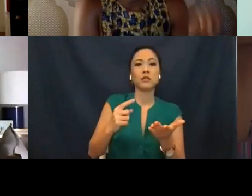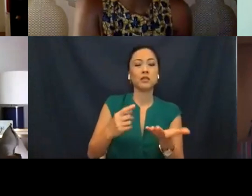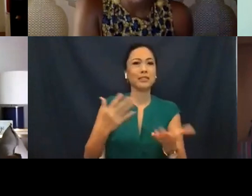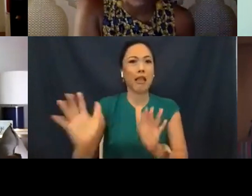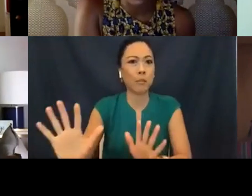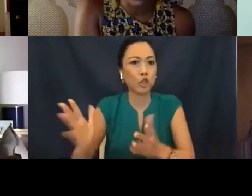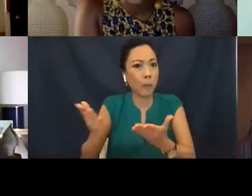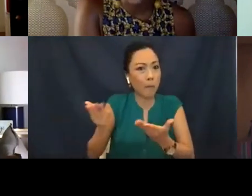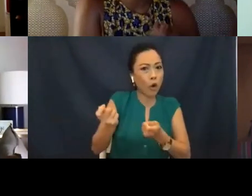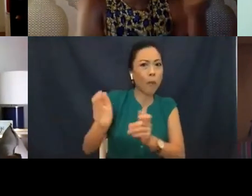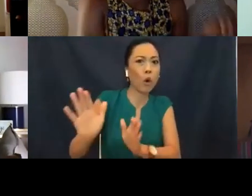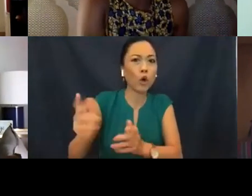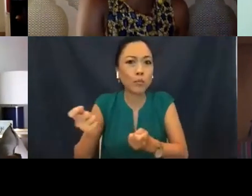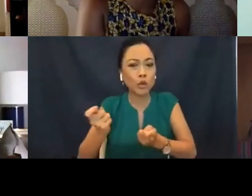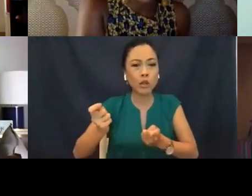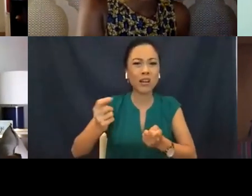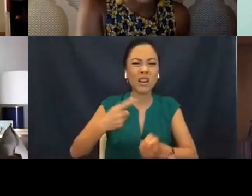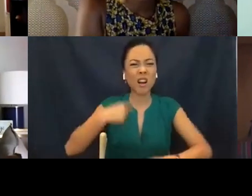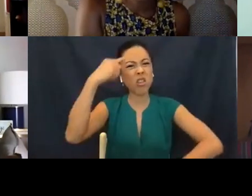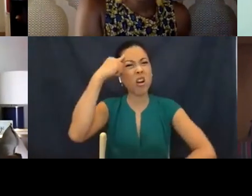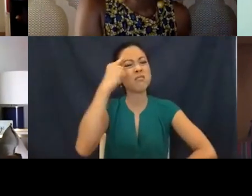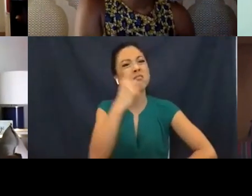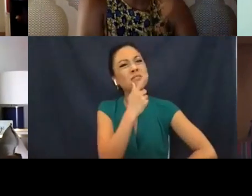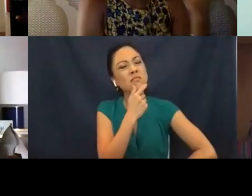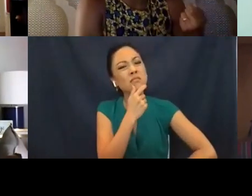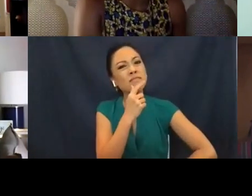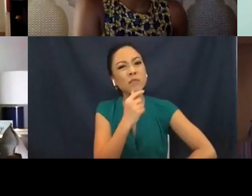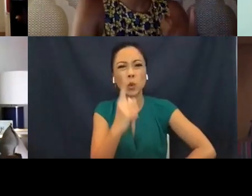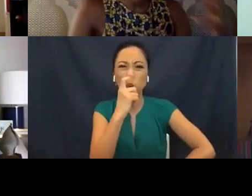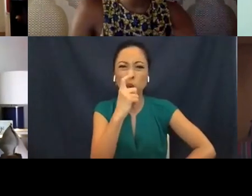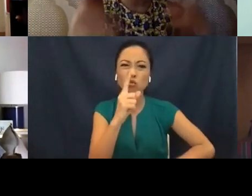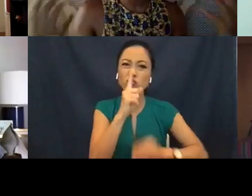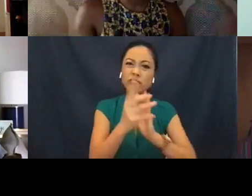We are incredible at that. We hurry and pull the grant